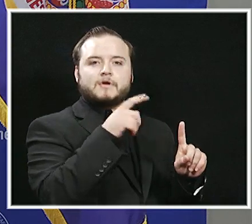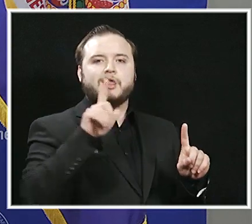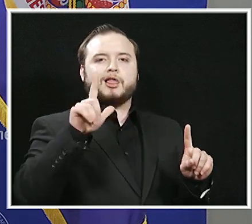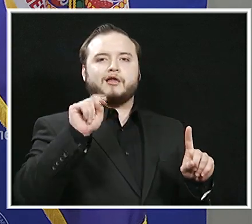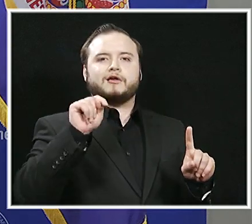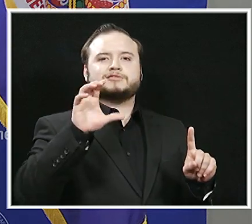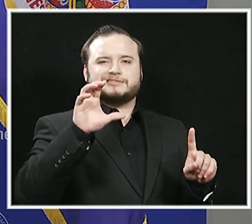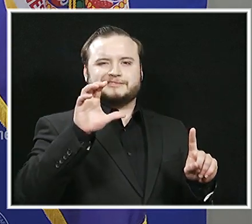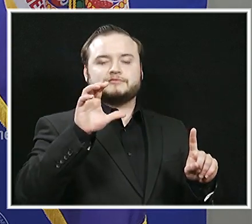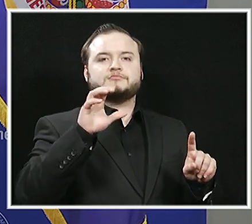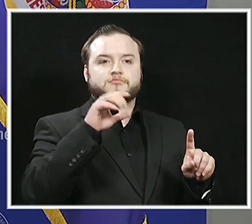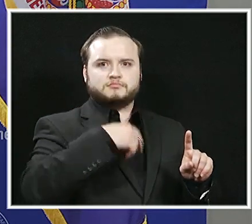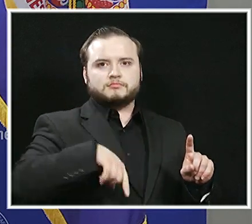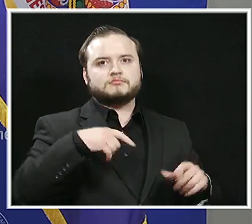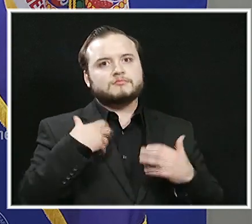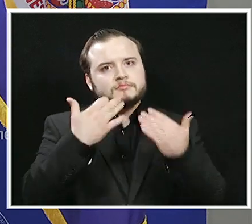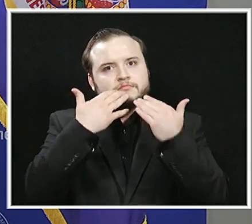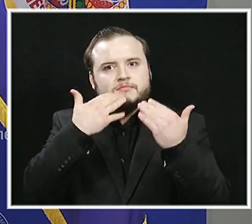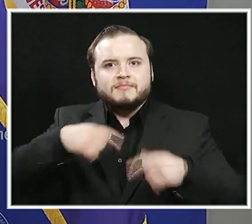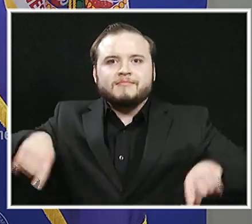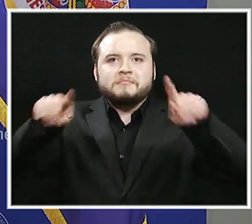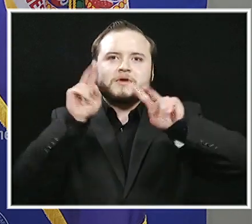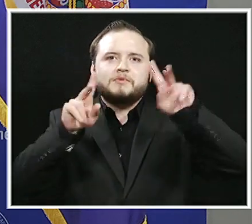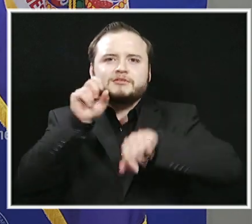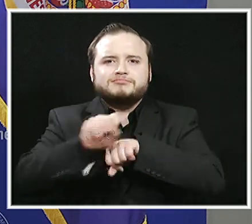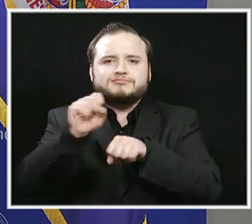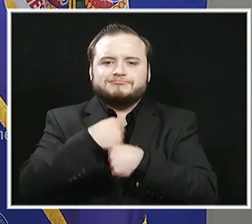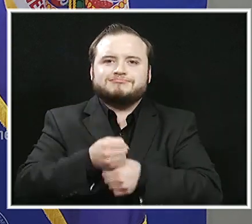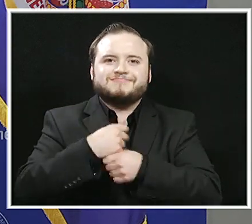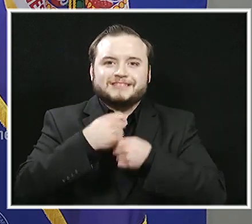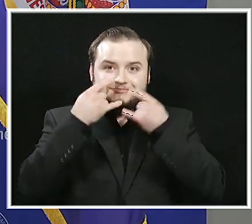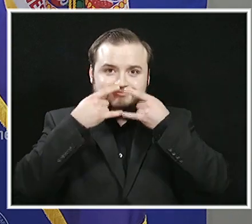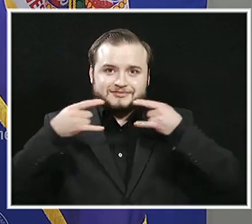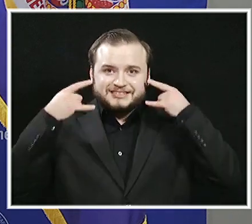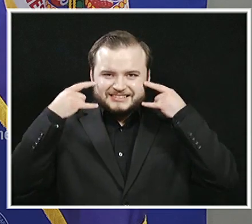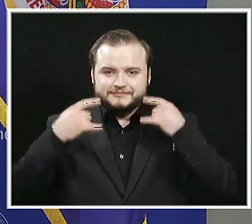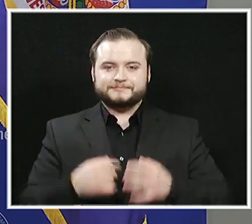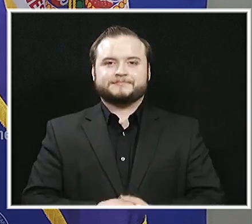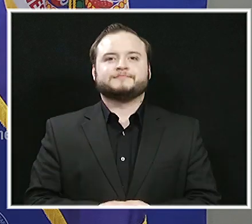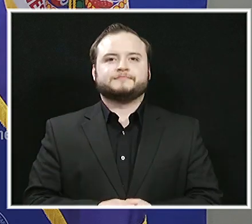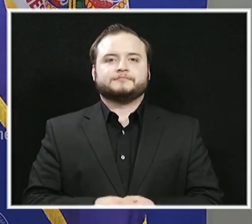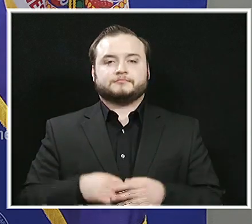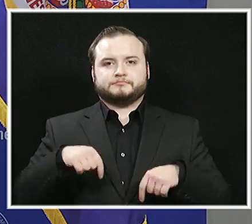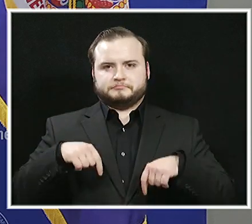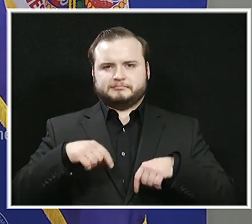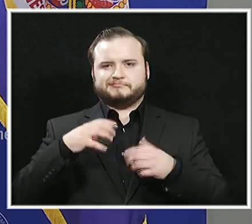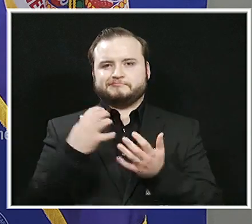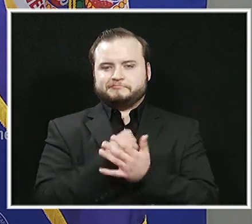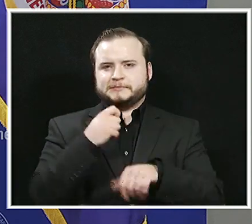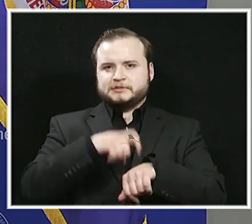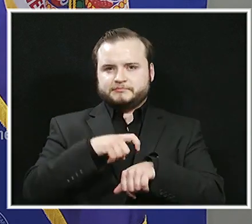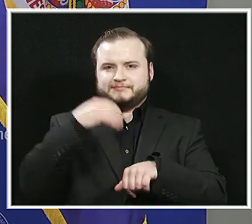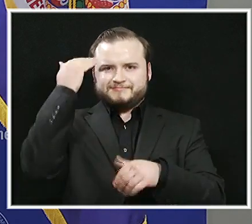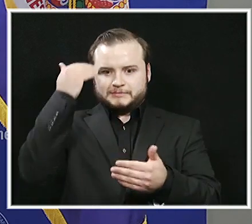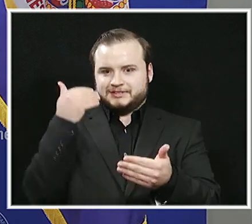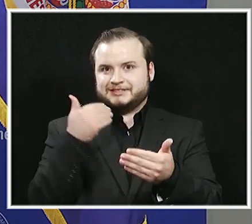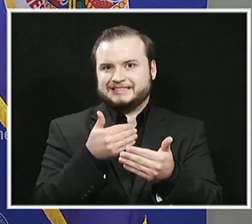longterm care providers, some of the folks there we need to get them. So thank you for that, most of thes. And thank you for the work that